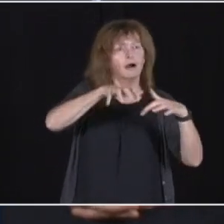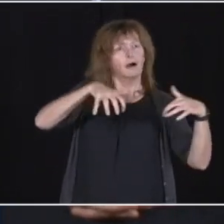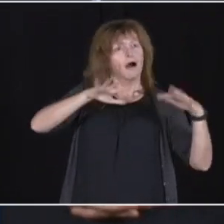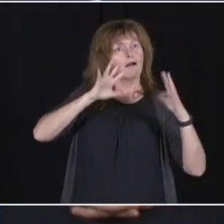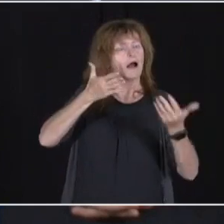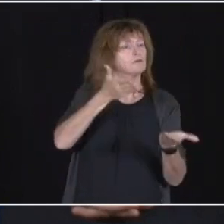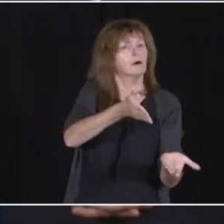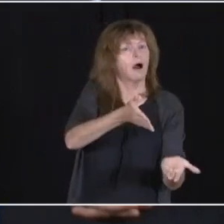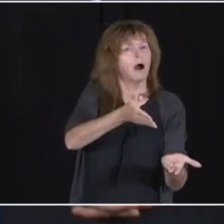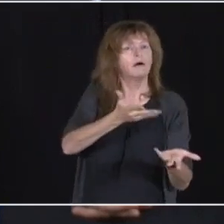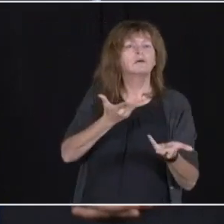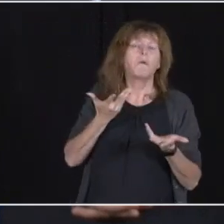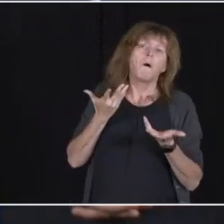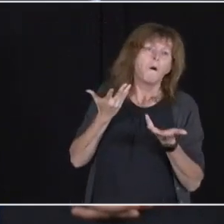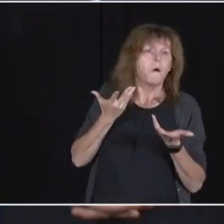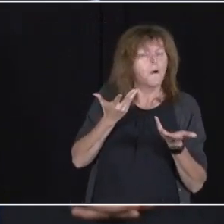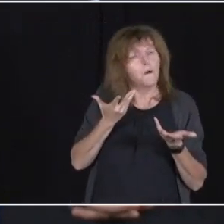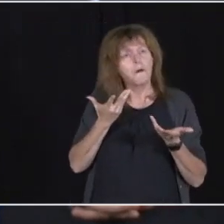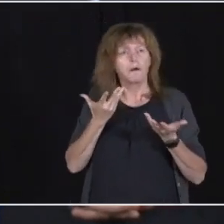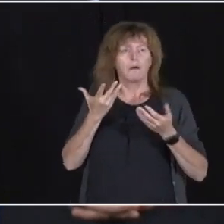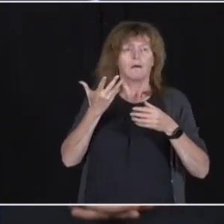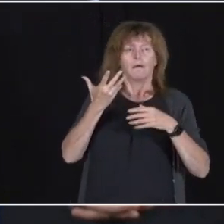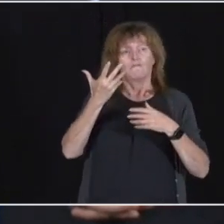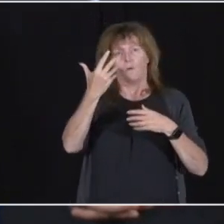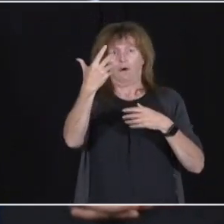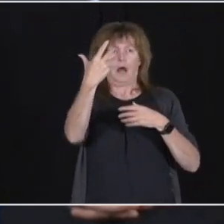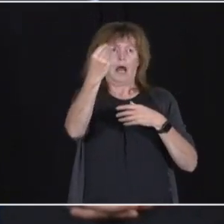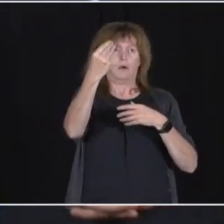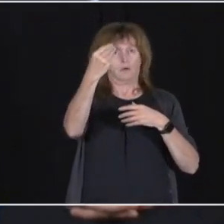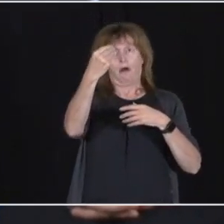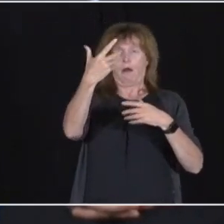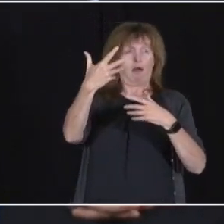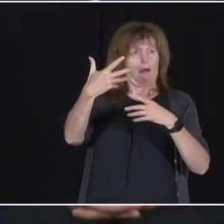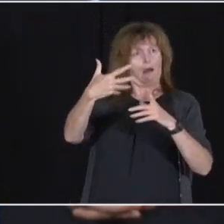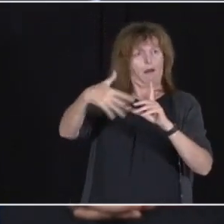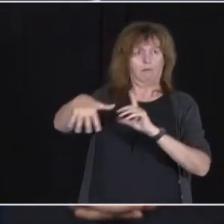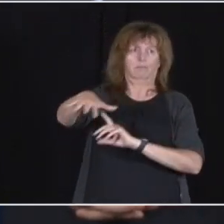Can you expand a bit more on an out-of-the-box idea prayer other than perhaps